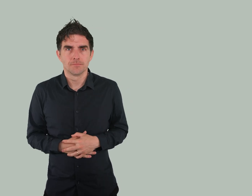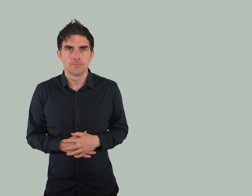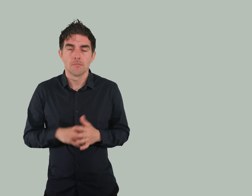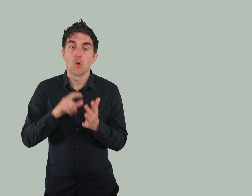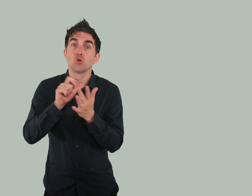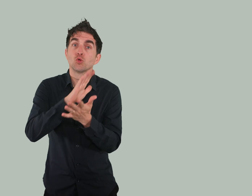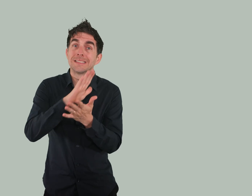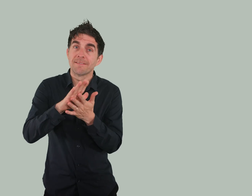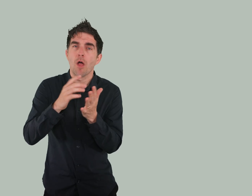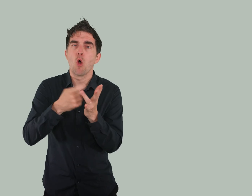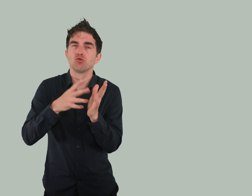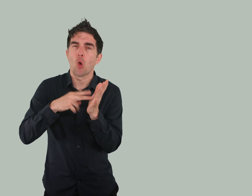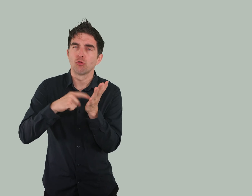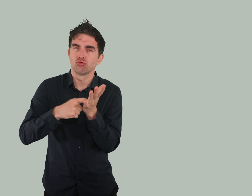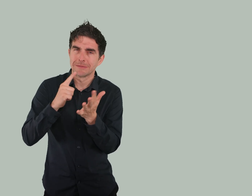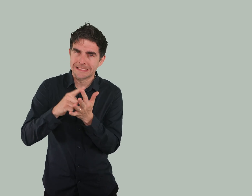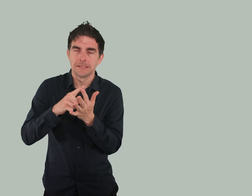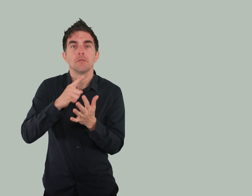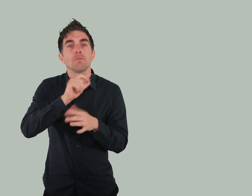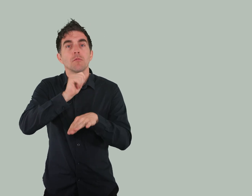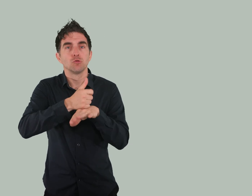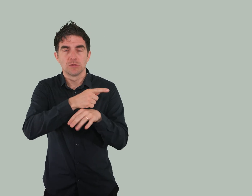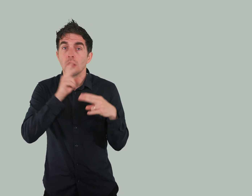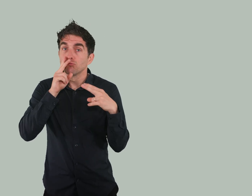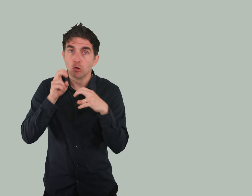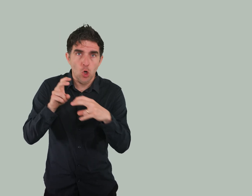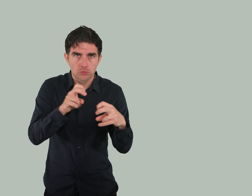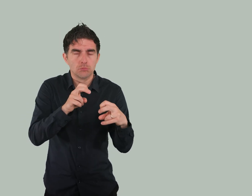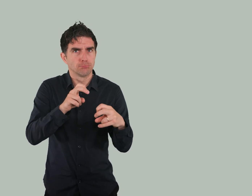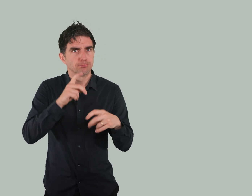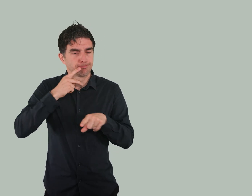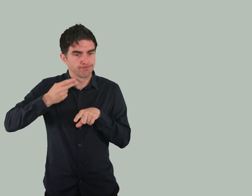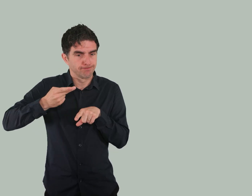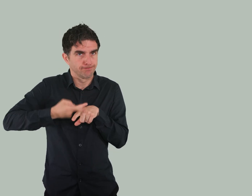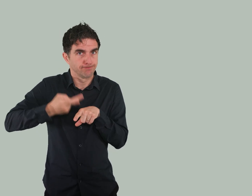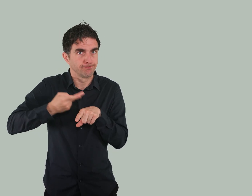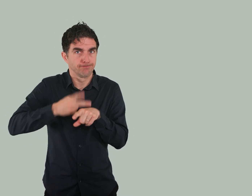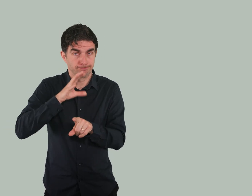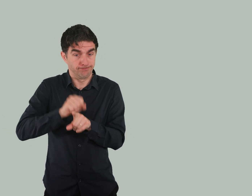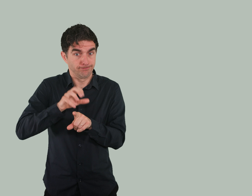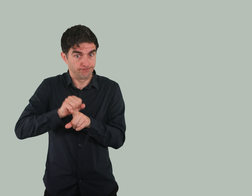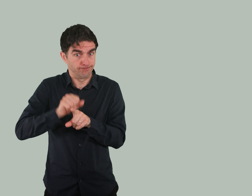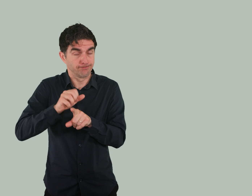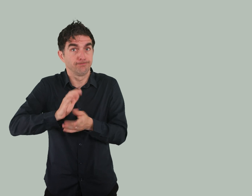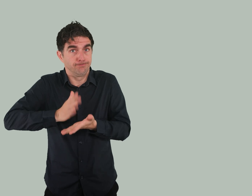Joseph Rowntree Foundation research has consistently identified